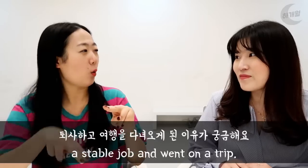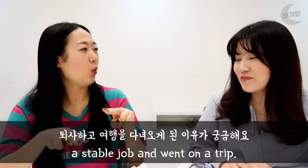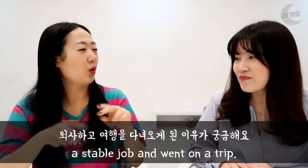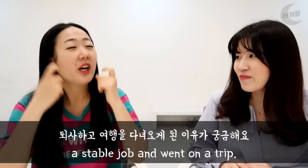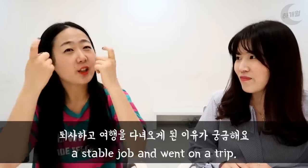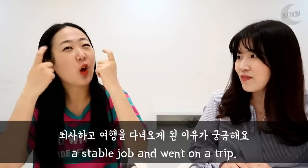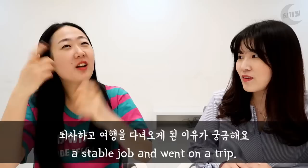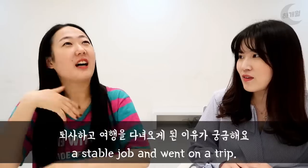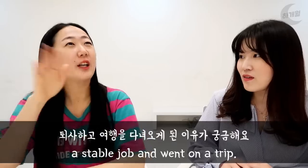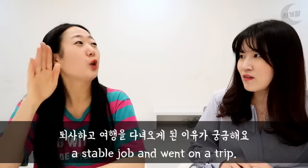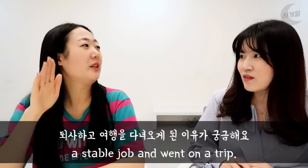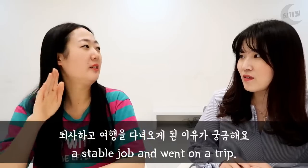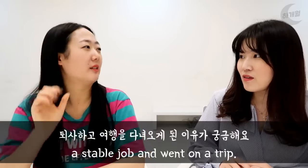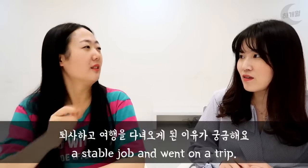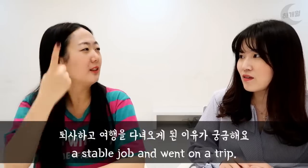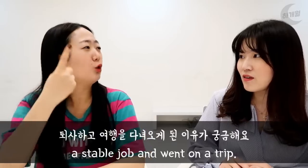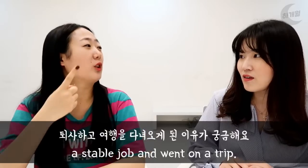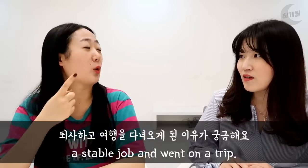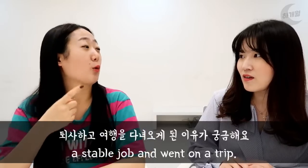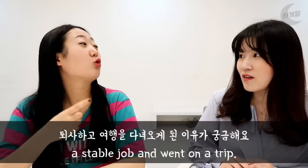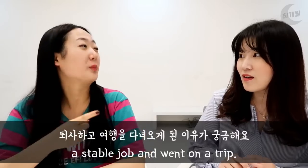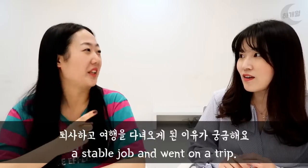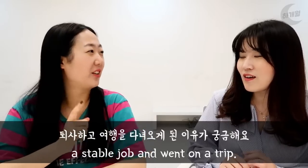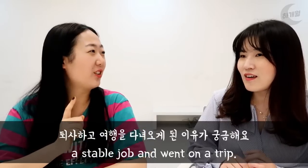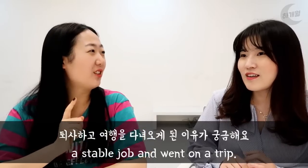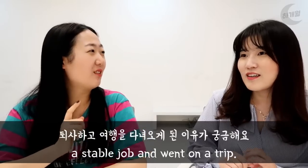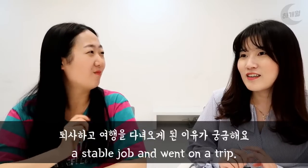a stable job and went on a trip.